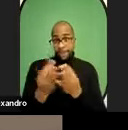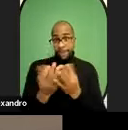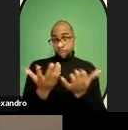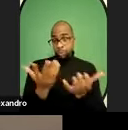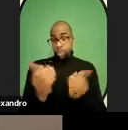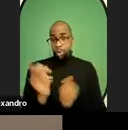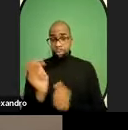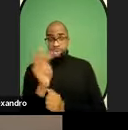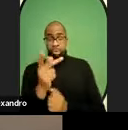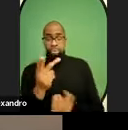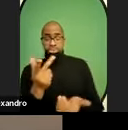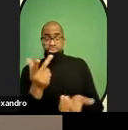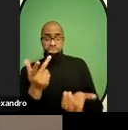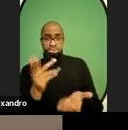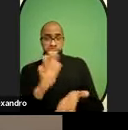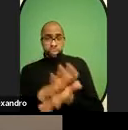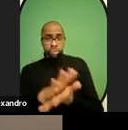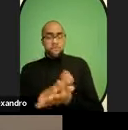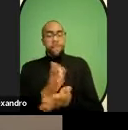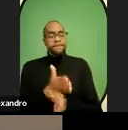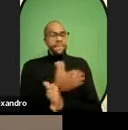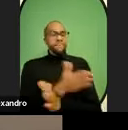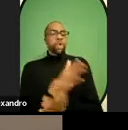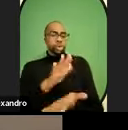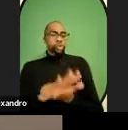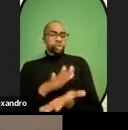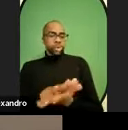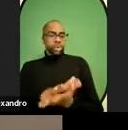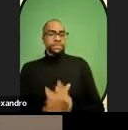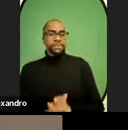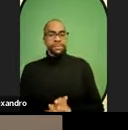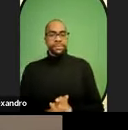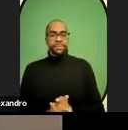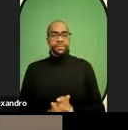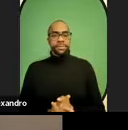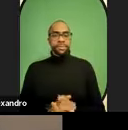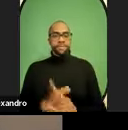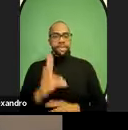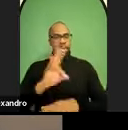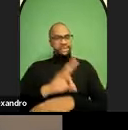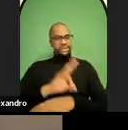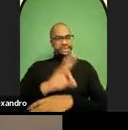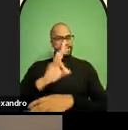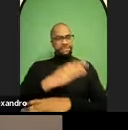the morning to accommodate families that may want to get their children to school. ol or, you know, before ol or, you know, or before school rather, and I think it's